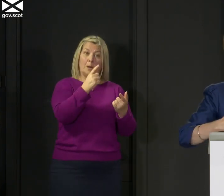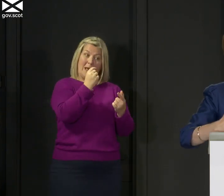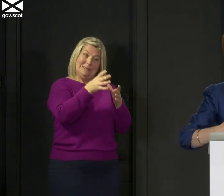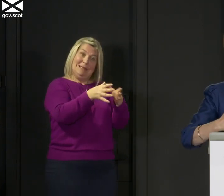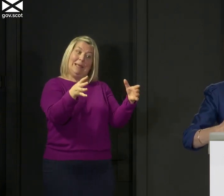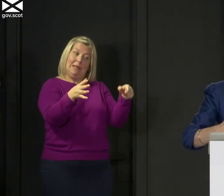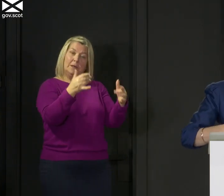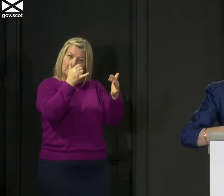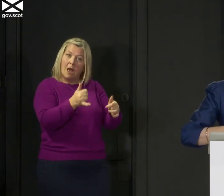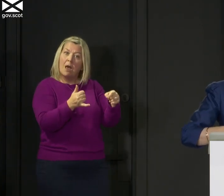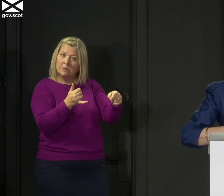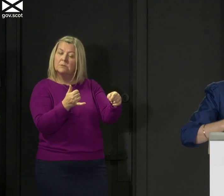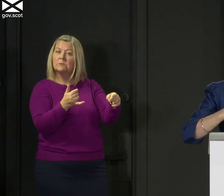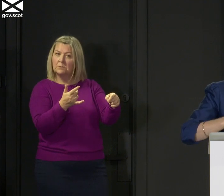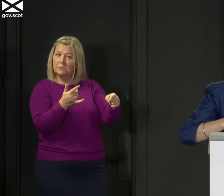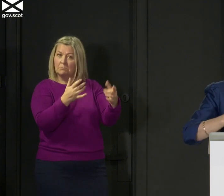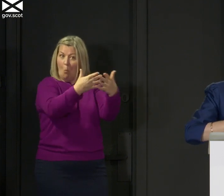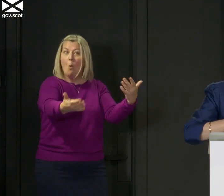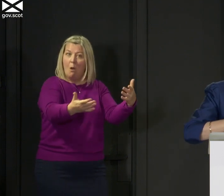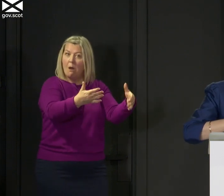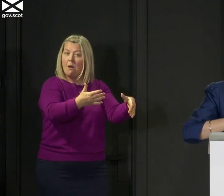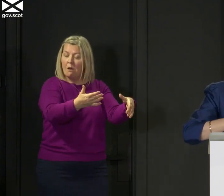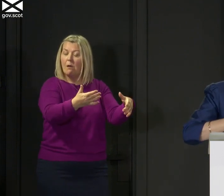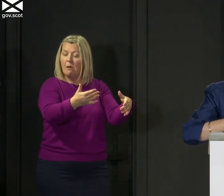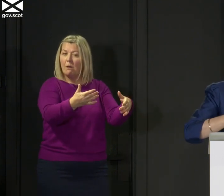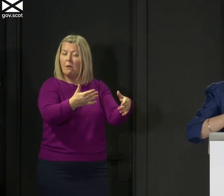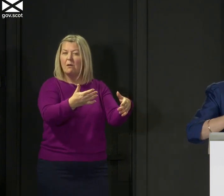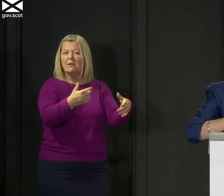actual tests. As I said a couple of weeks ago, there will always be a difference between